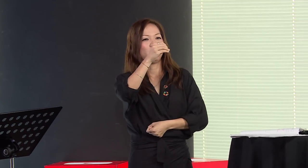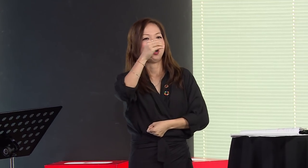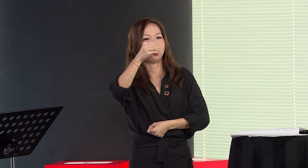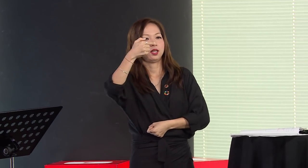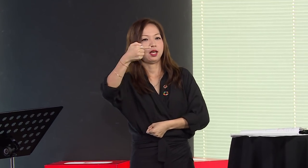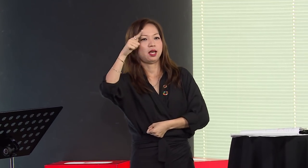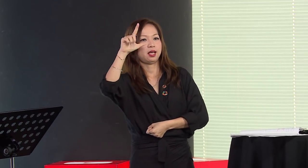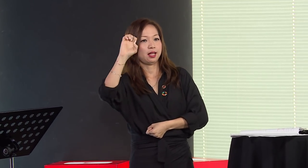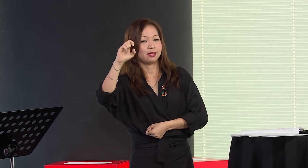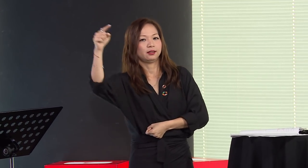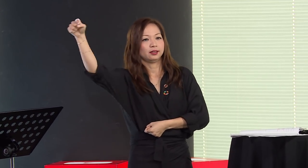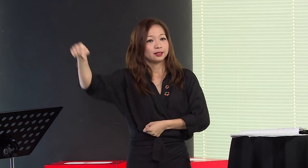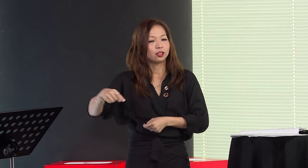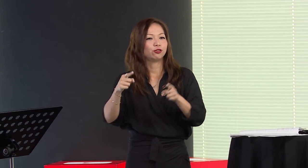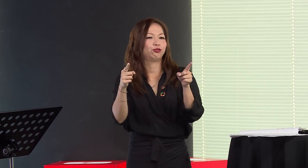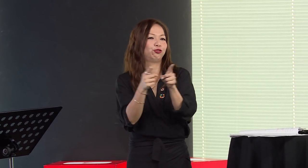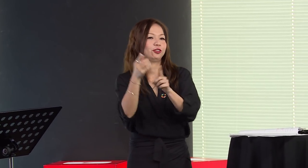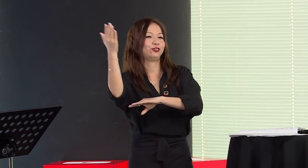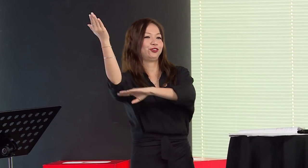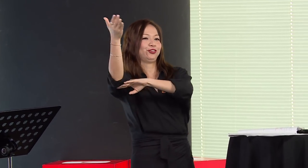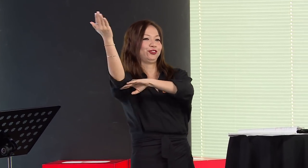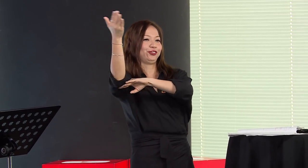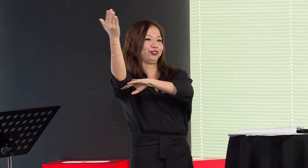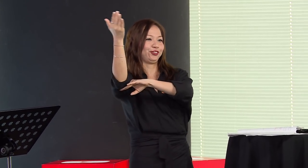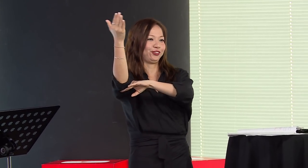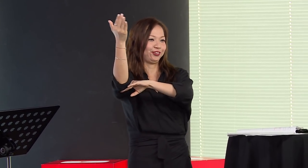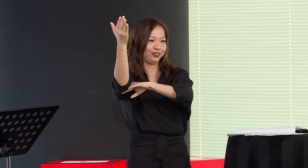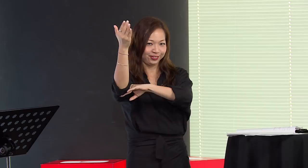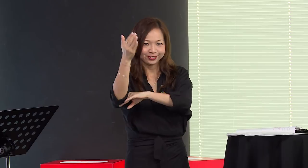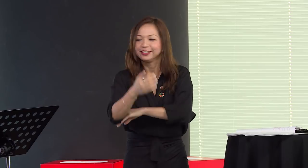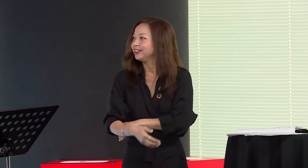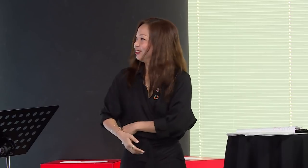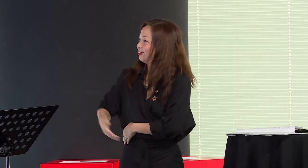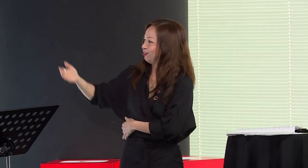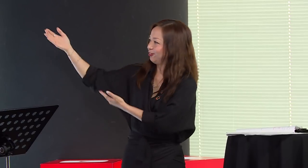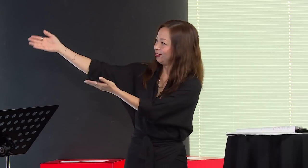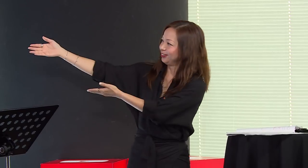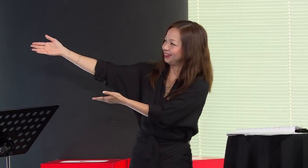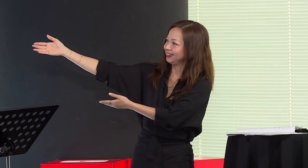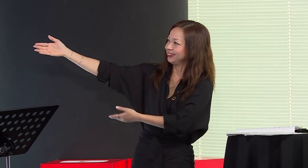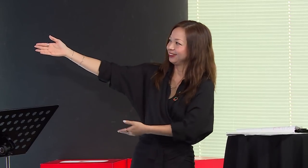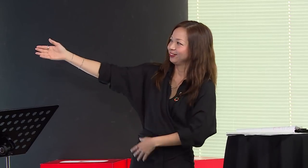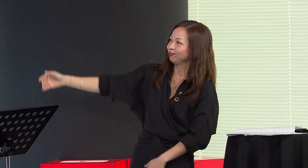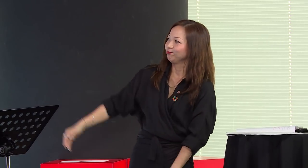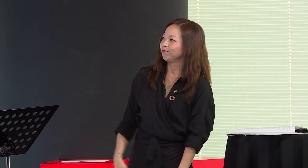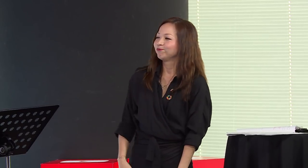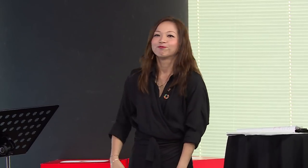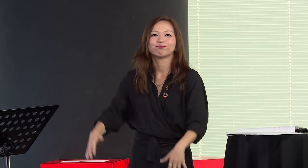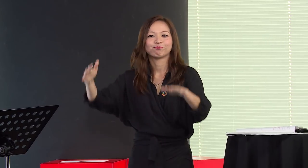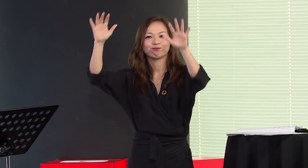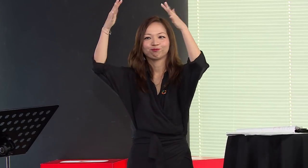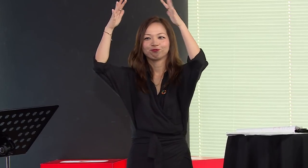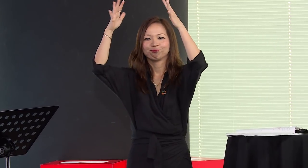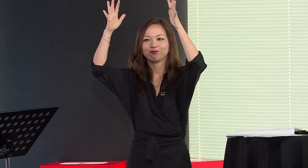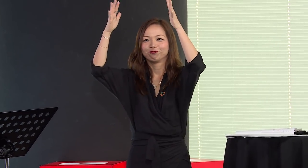Are -- >> CLARISSA: Thank you for that. It's so exciting to see various signs from different